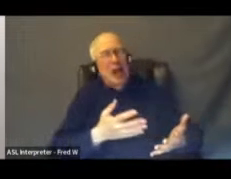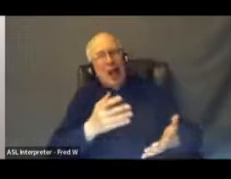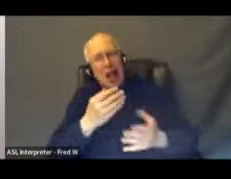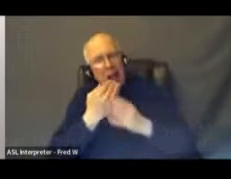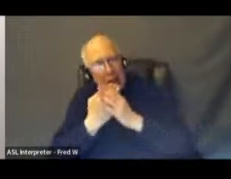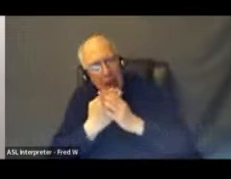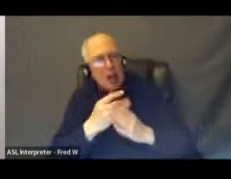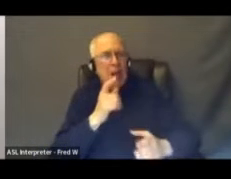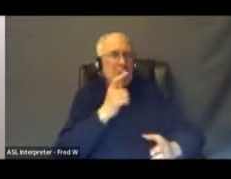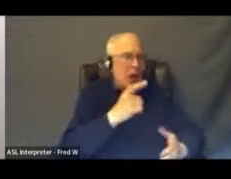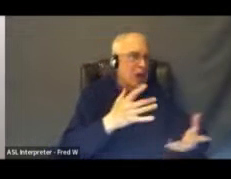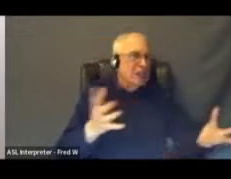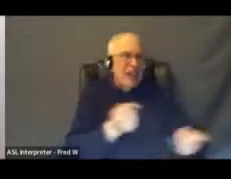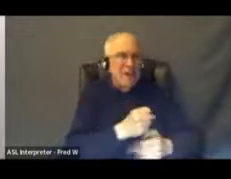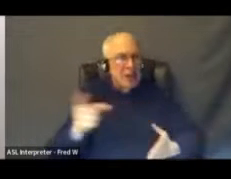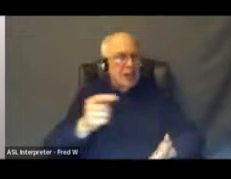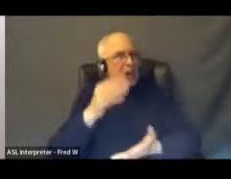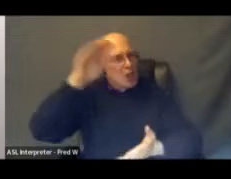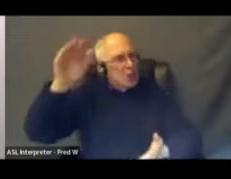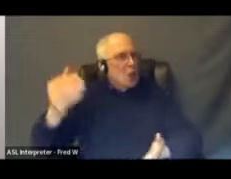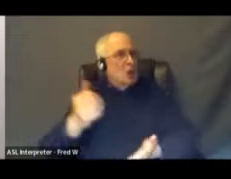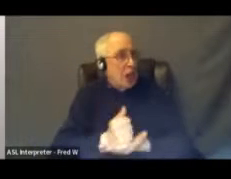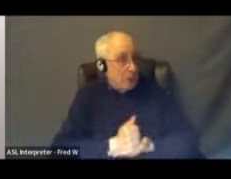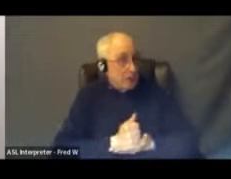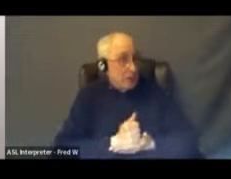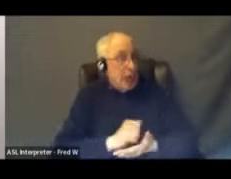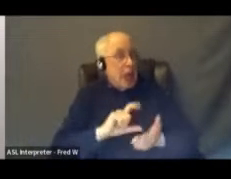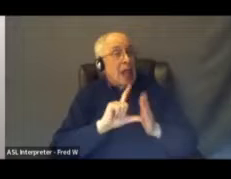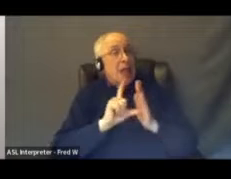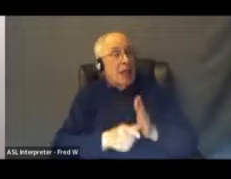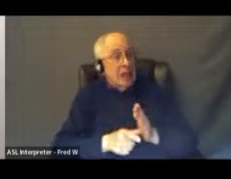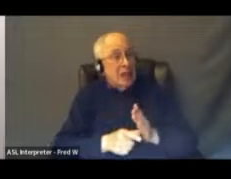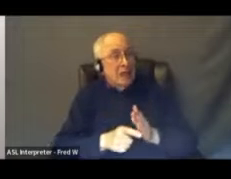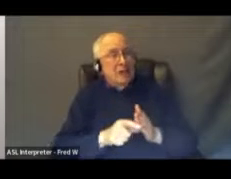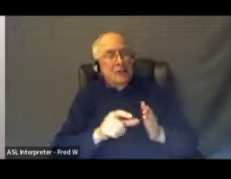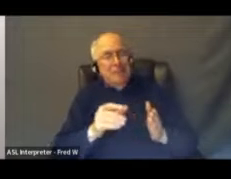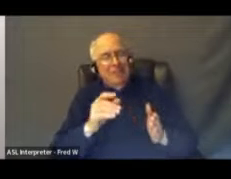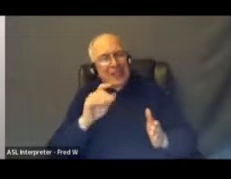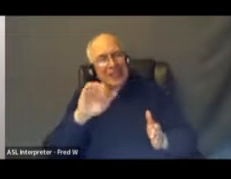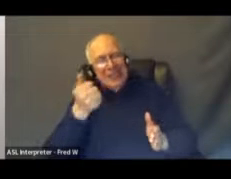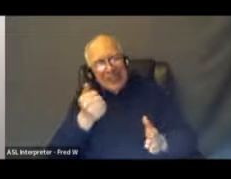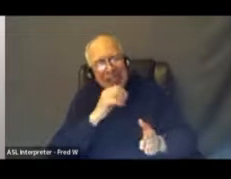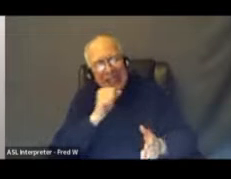information types of skills. But then when we are in our mid to late teens, we start receiving more adult responsibilities,